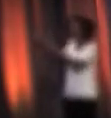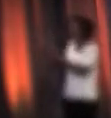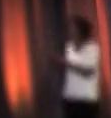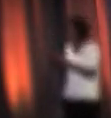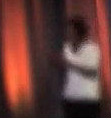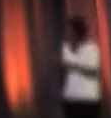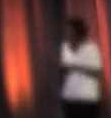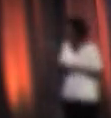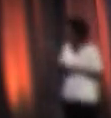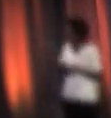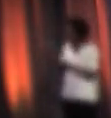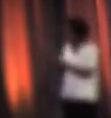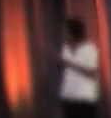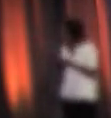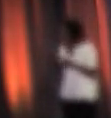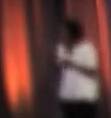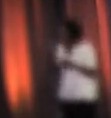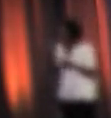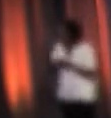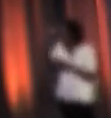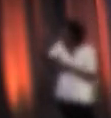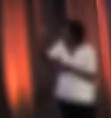the progress made within our collective practice.